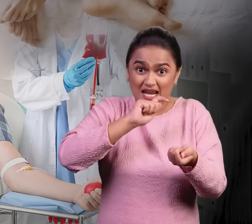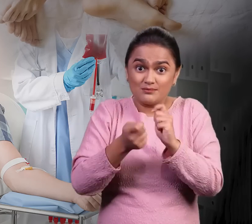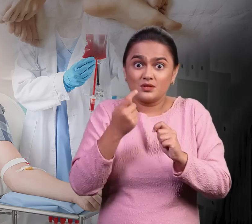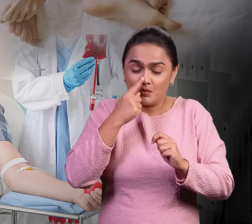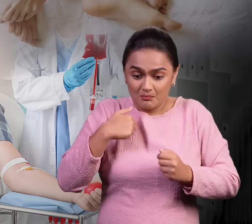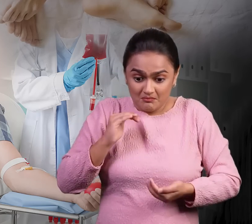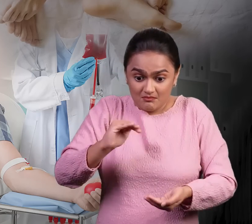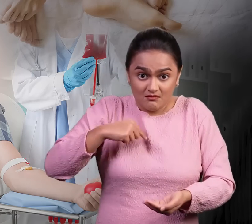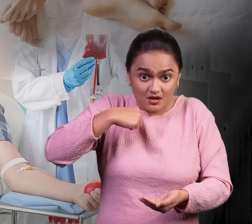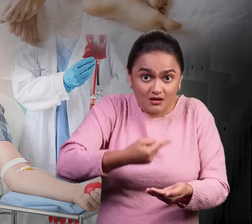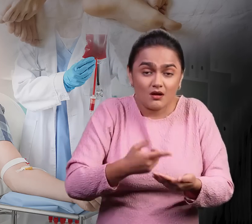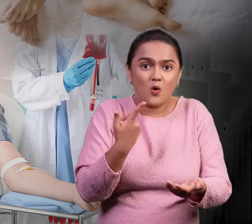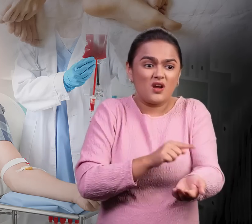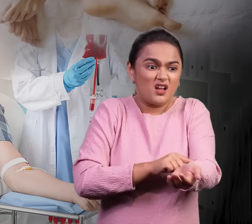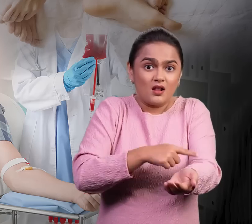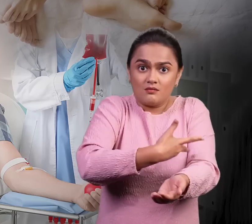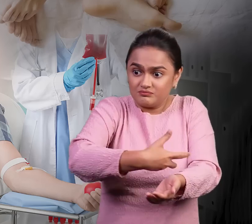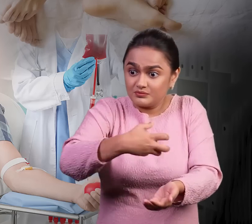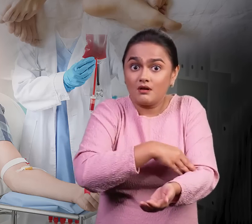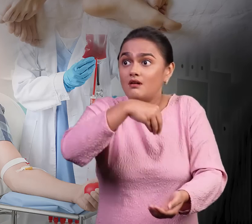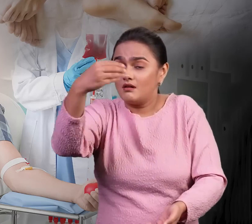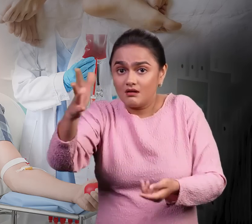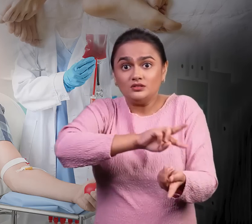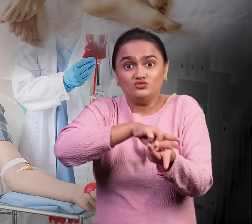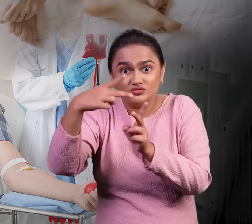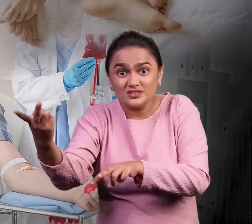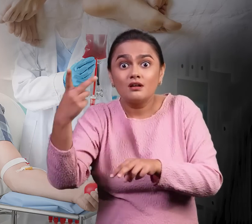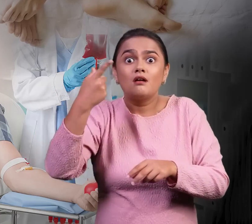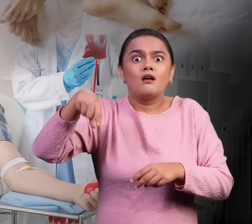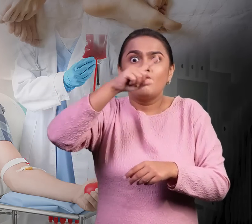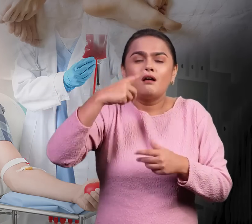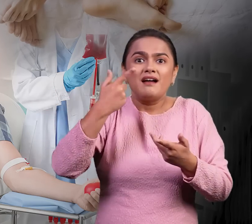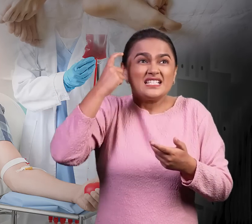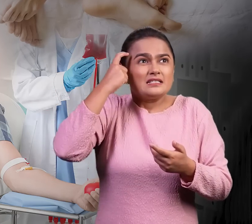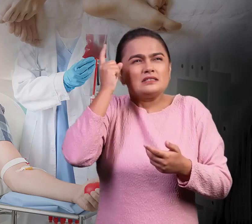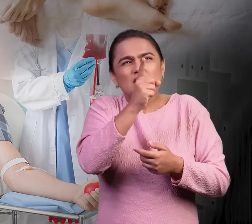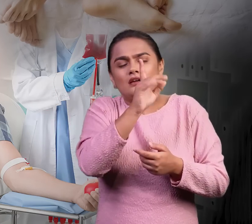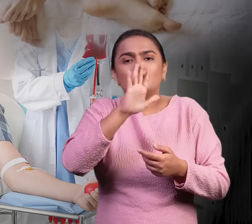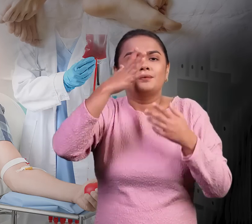the stigma around mother-to-child or blood transfusion transmission should end.